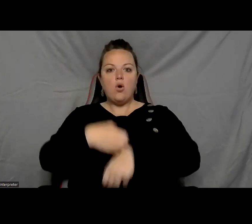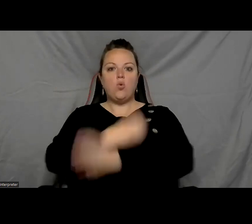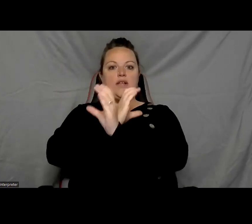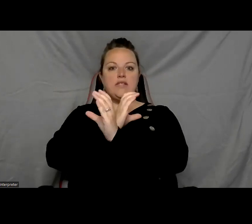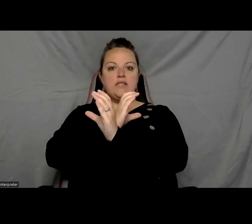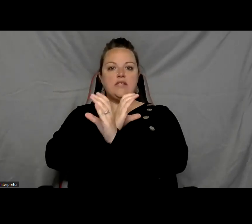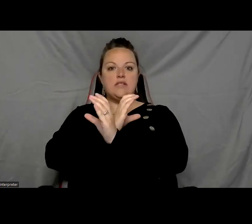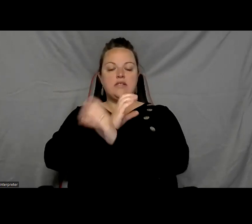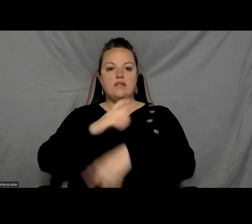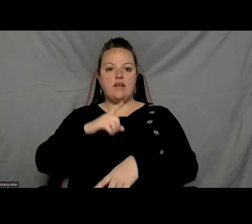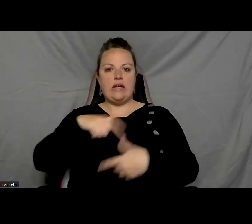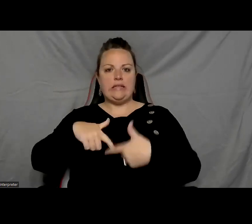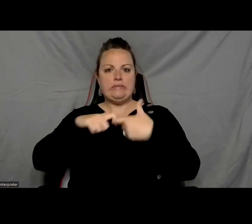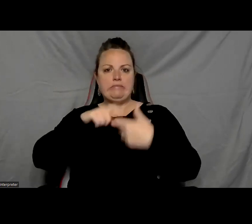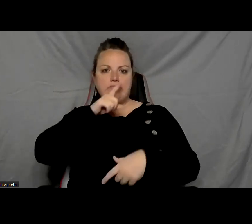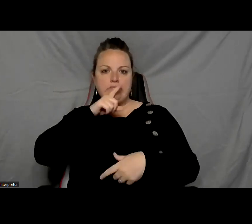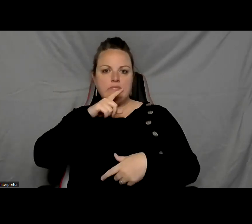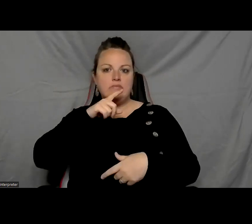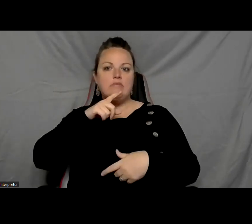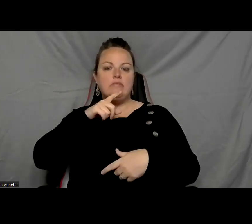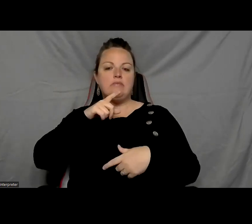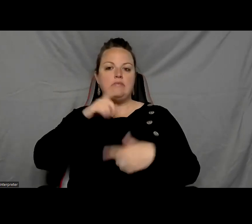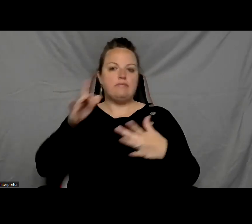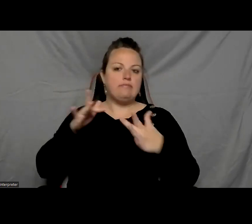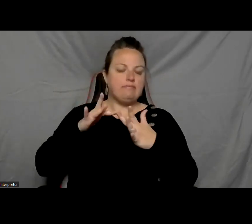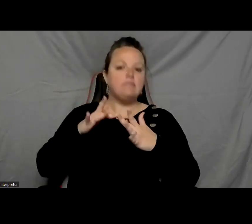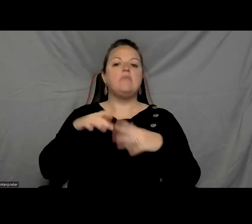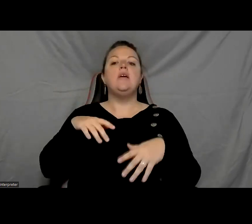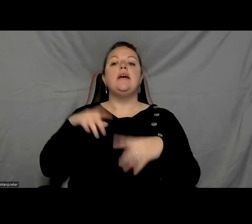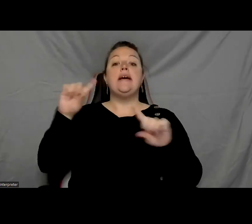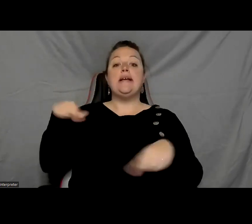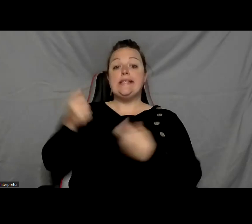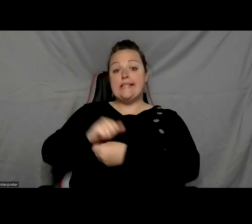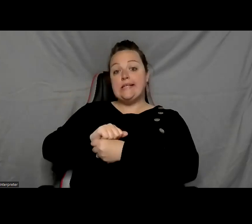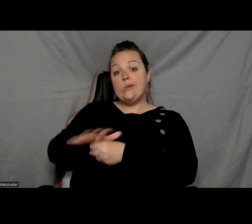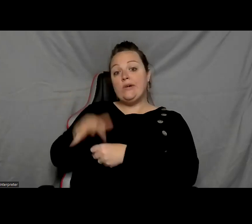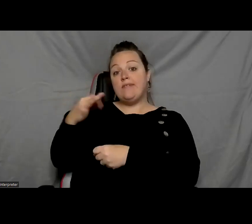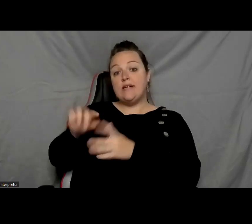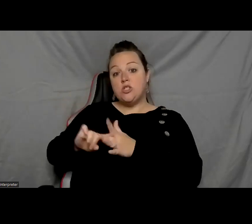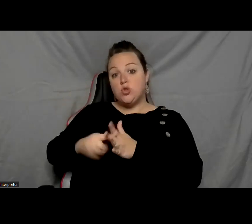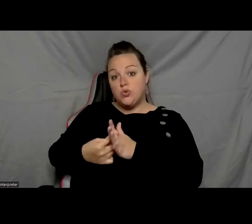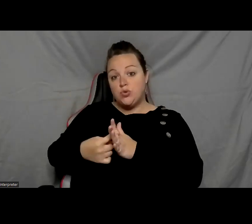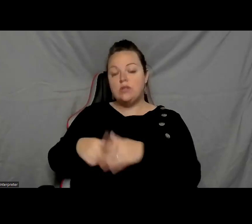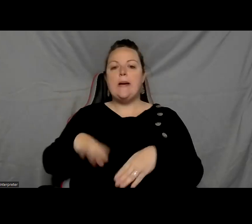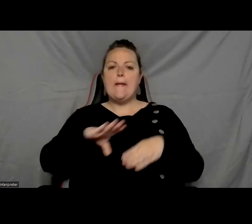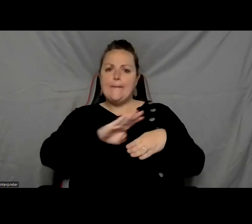cut out) decimated. Since the pandemic started, we've watched as businesses have closed down